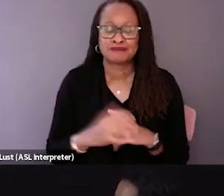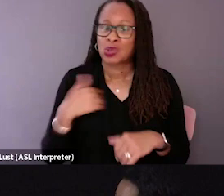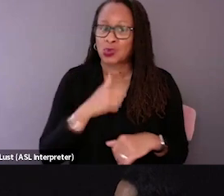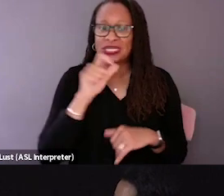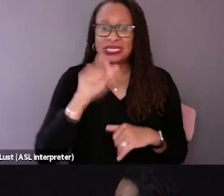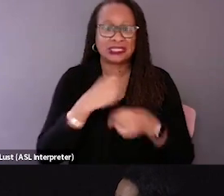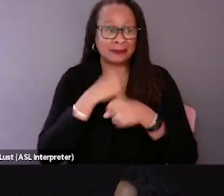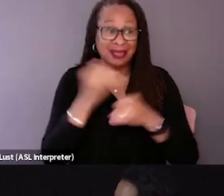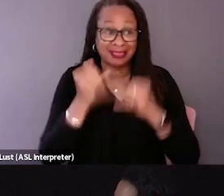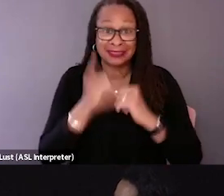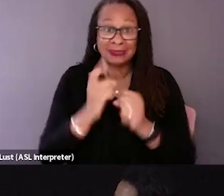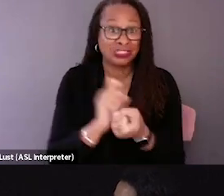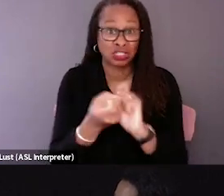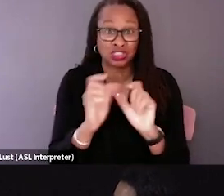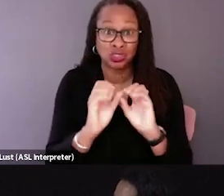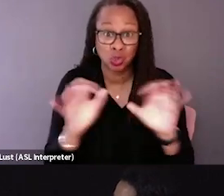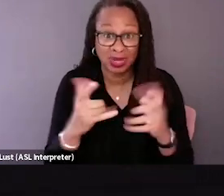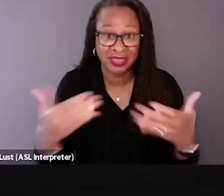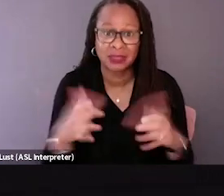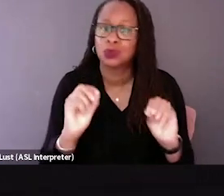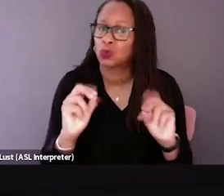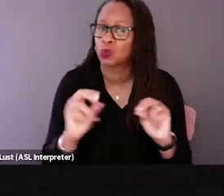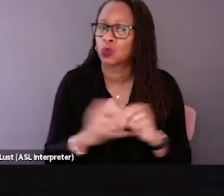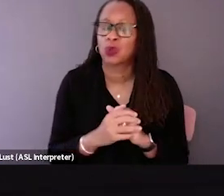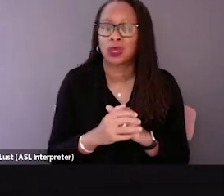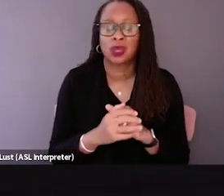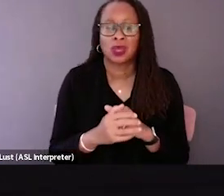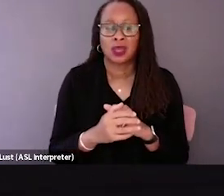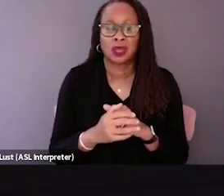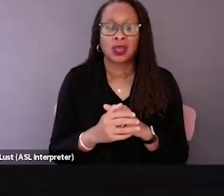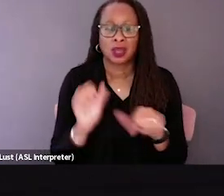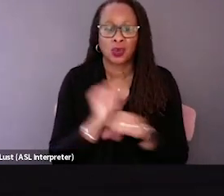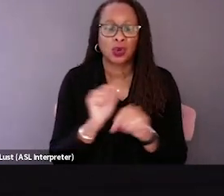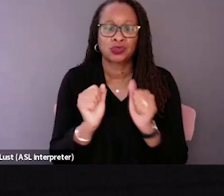like quick last minute changes or go back into it. It sort of works within ours, you know,